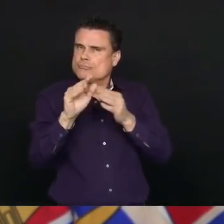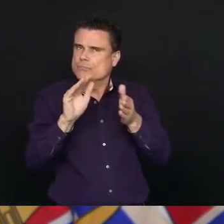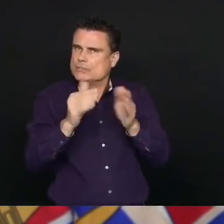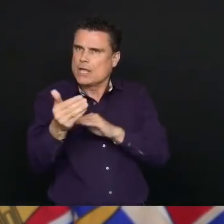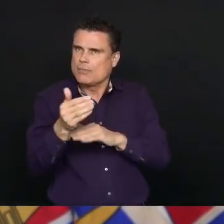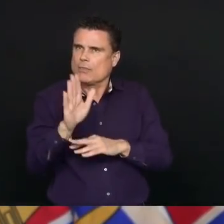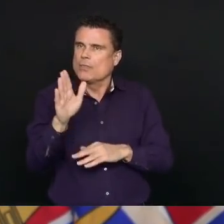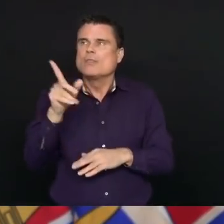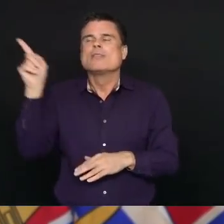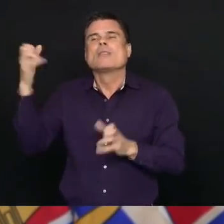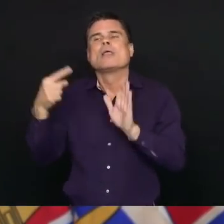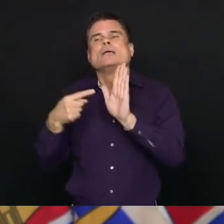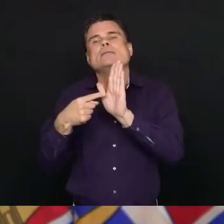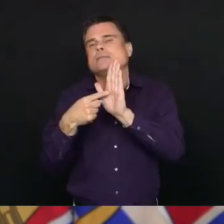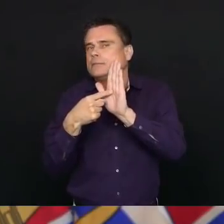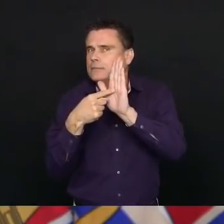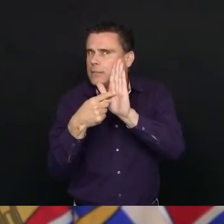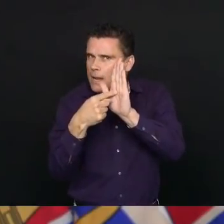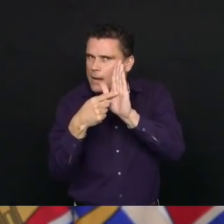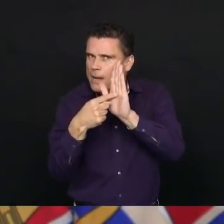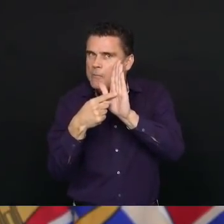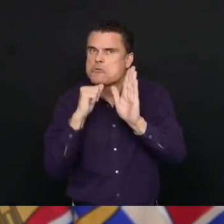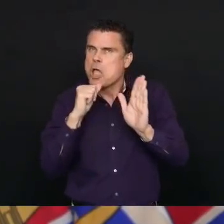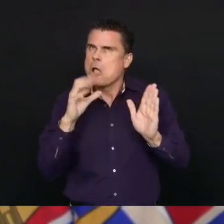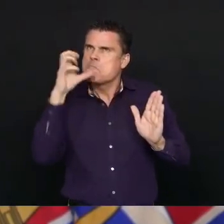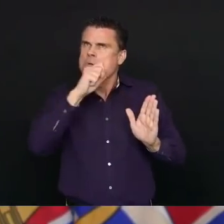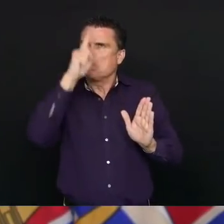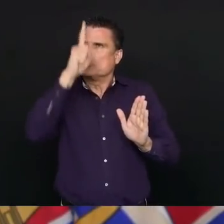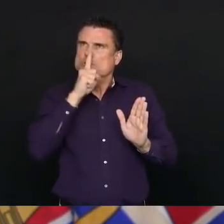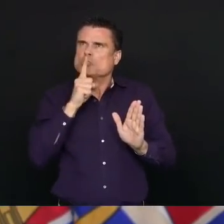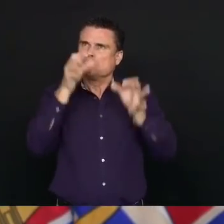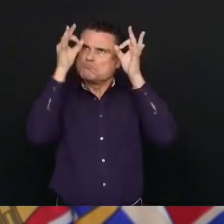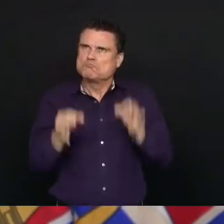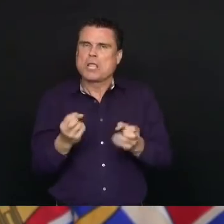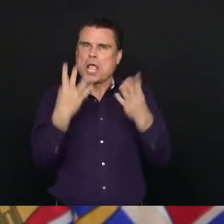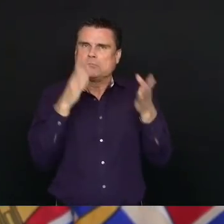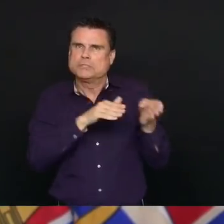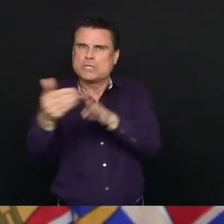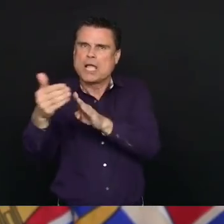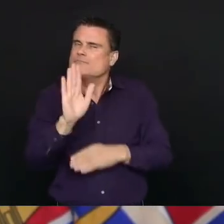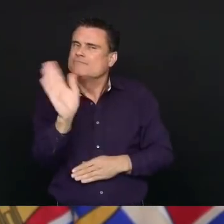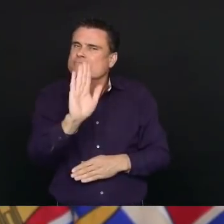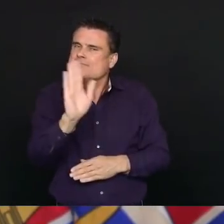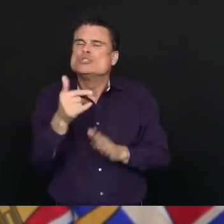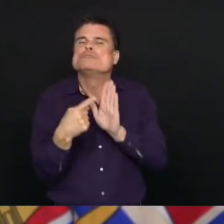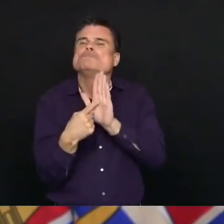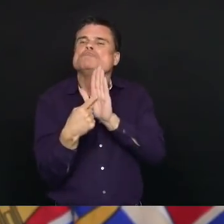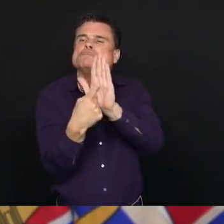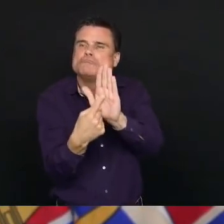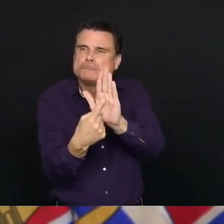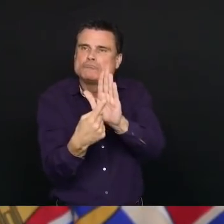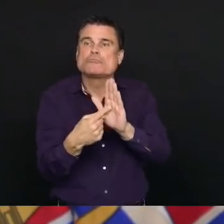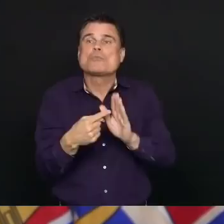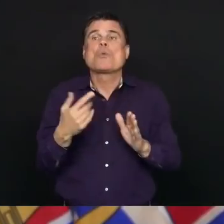Those are not projected deaths. This is the challenge. Those are models. They are a range of possibilities of what could happen.